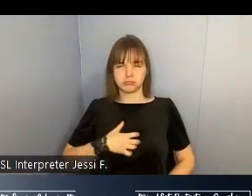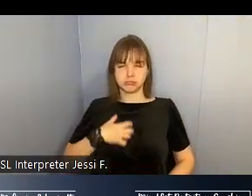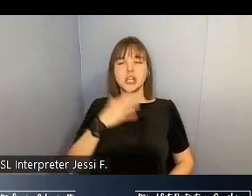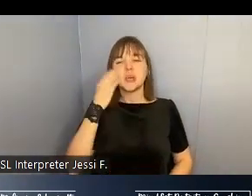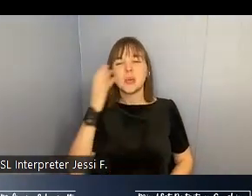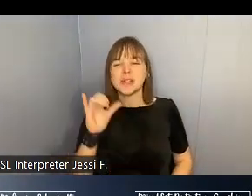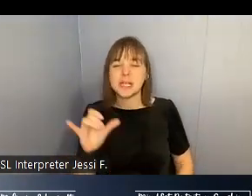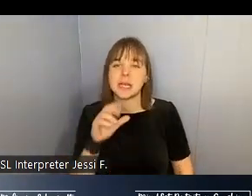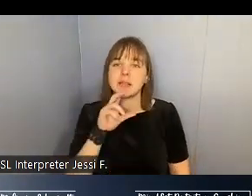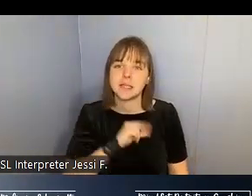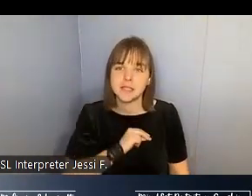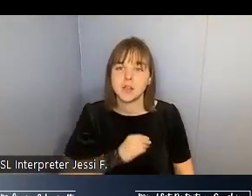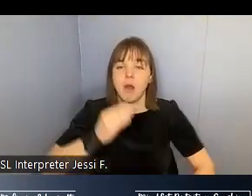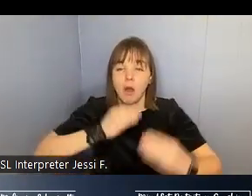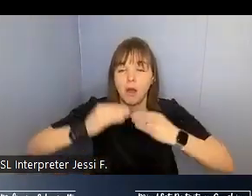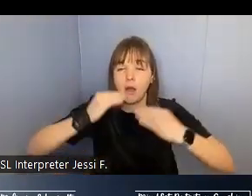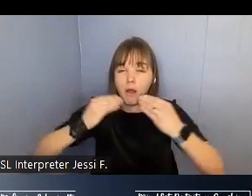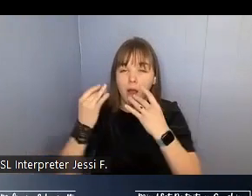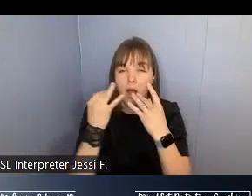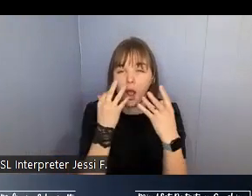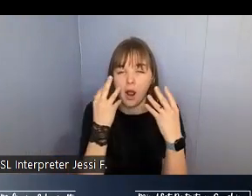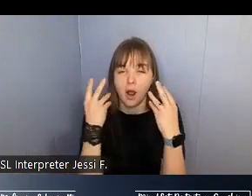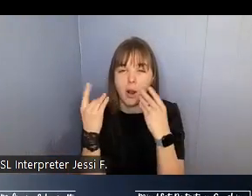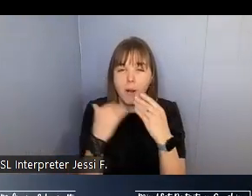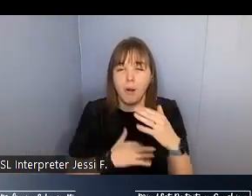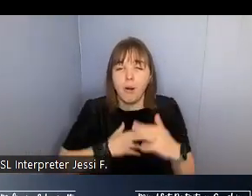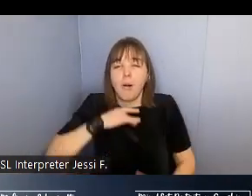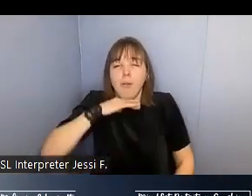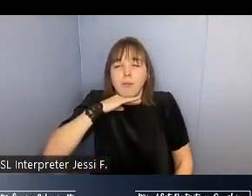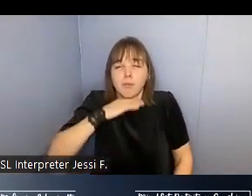where you have overstuffed yourself, and now you feel disgusting. That's what we want to avoid.